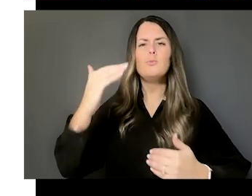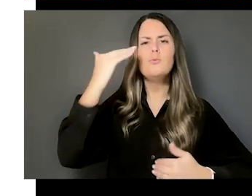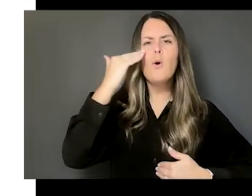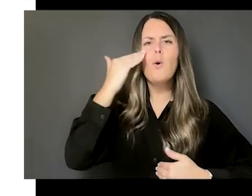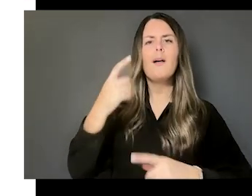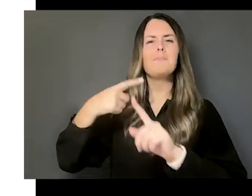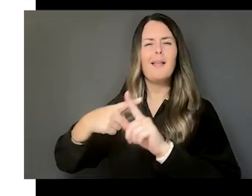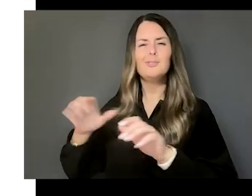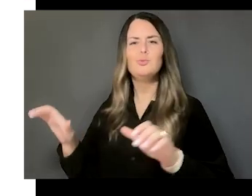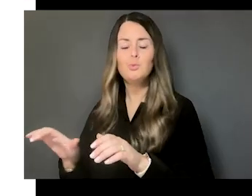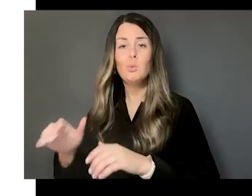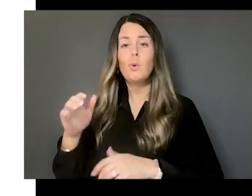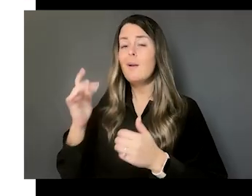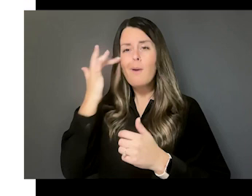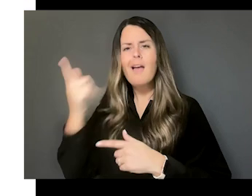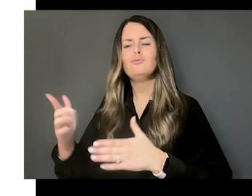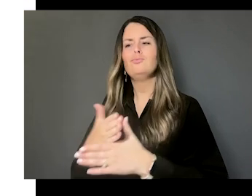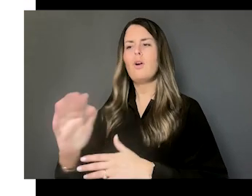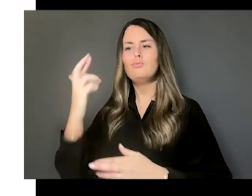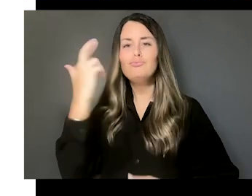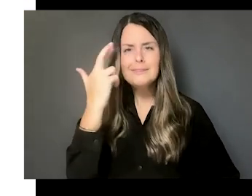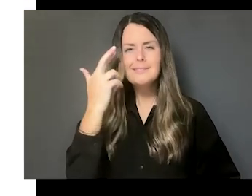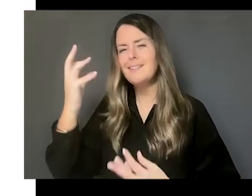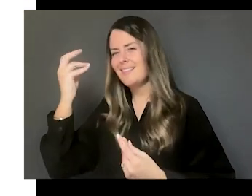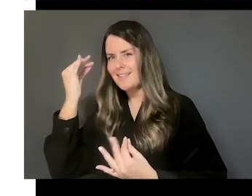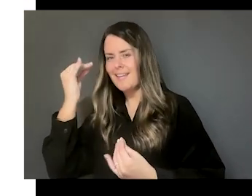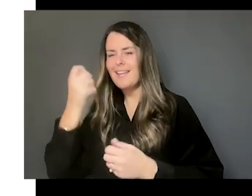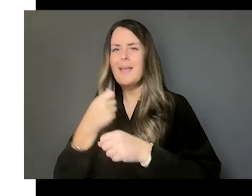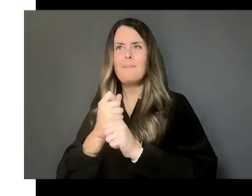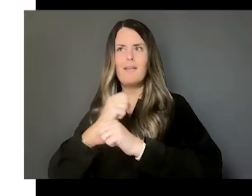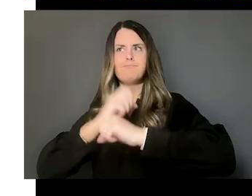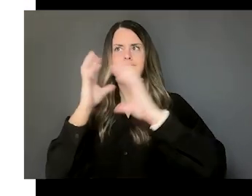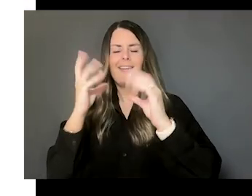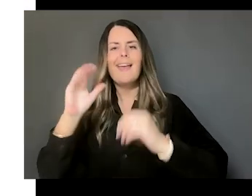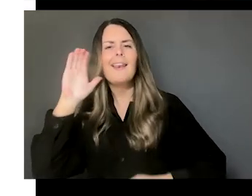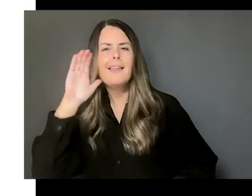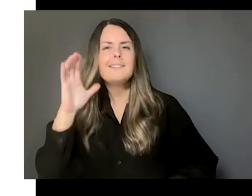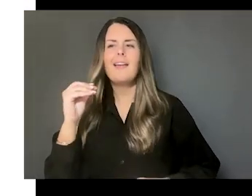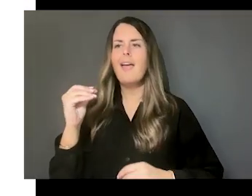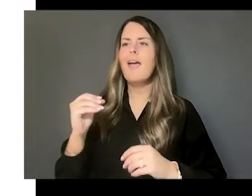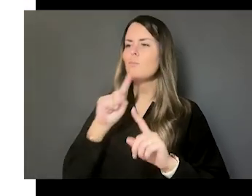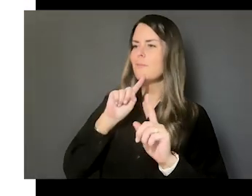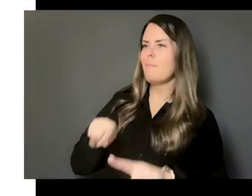They share their reasoning and make their thinking visible, and listen to and respond to each other's ideas.